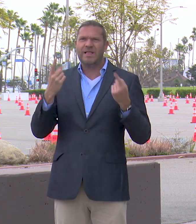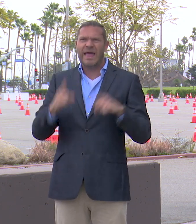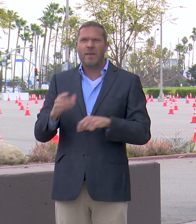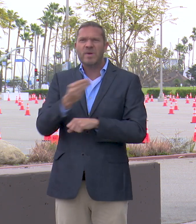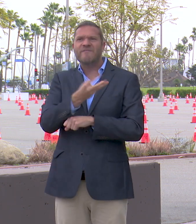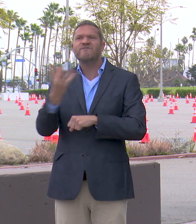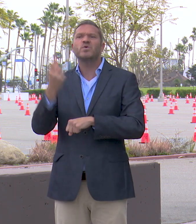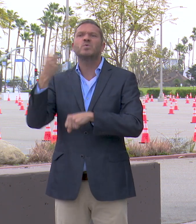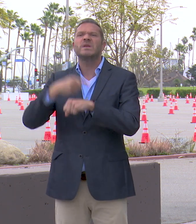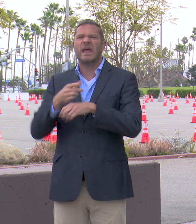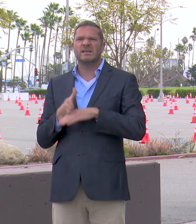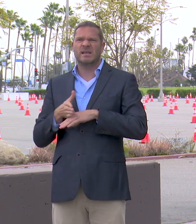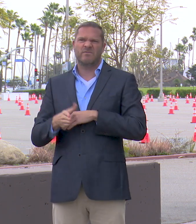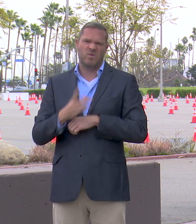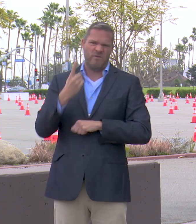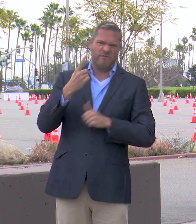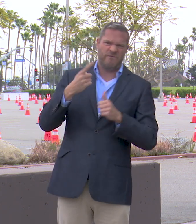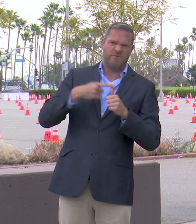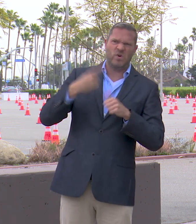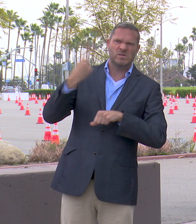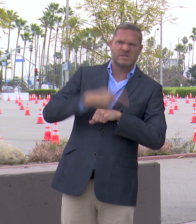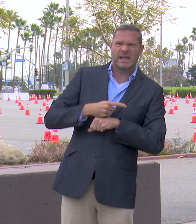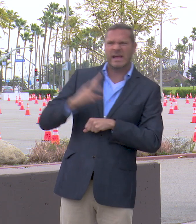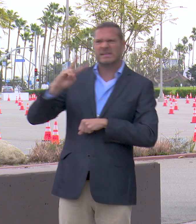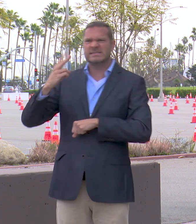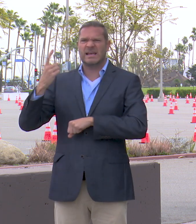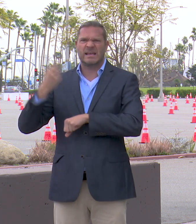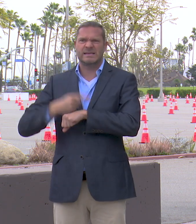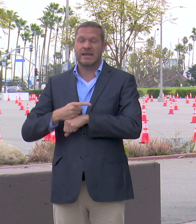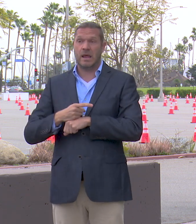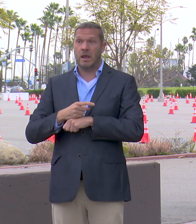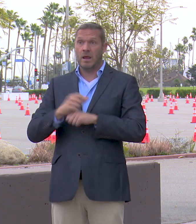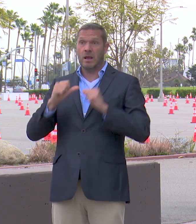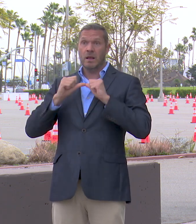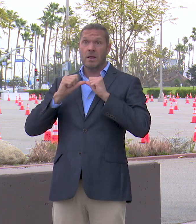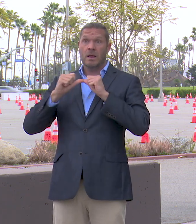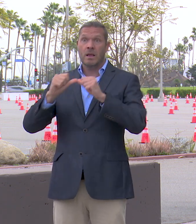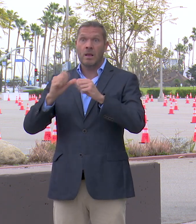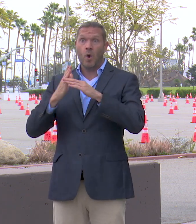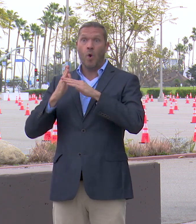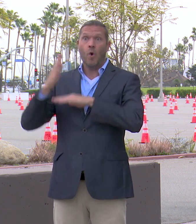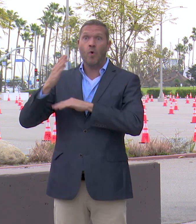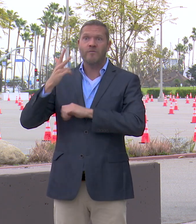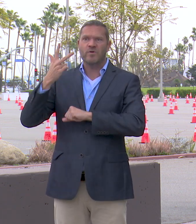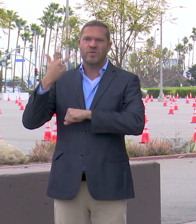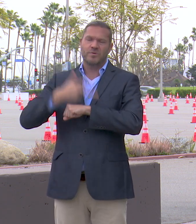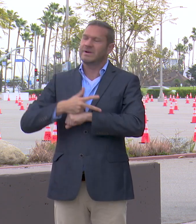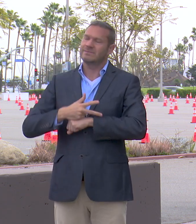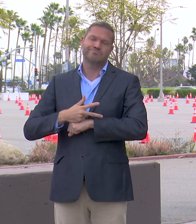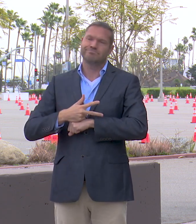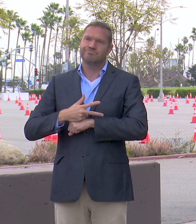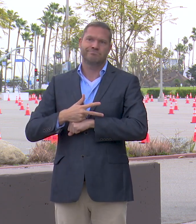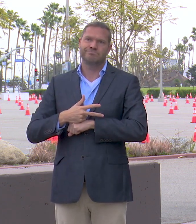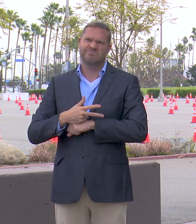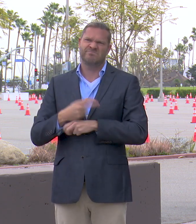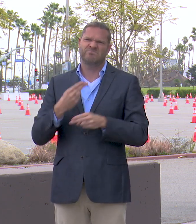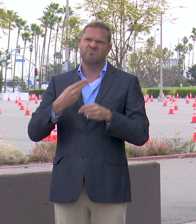They'll be mild or moderate and won't last for more than three days.